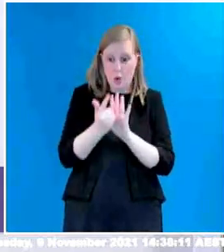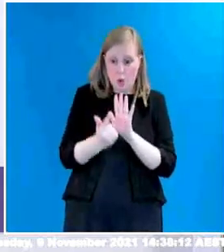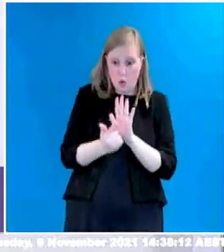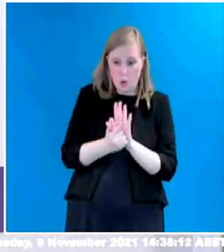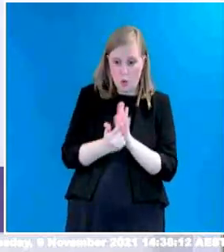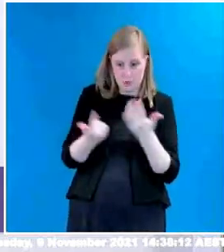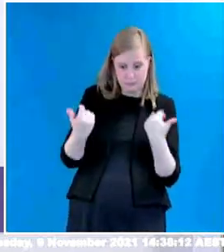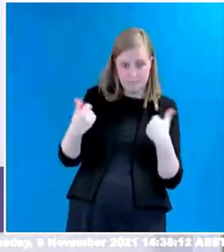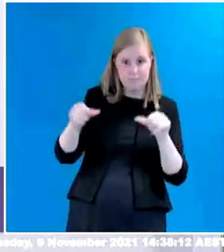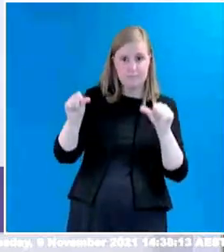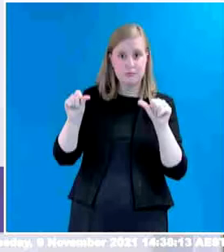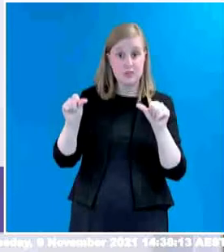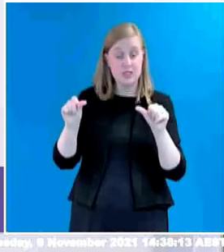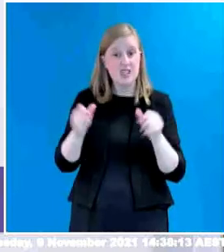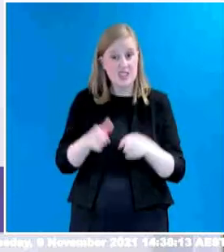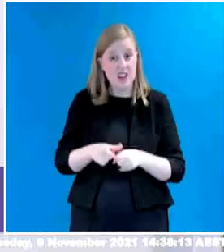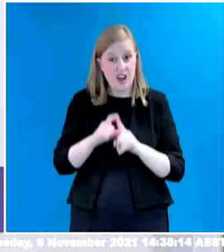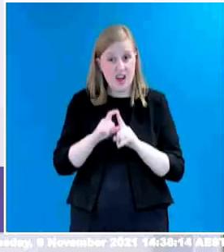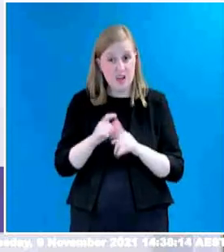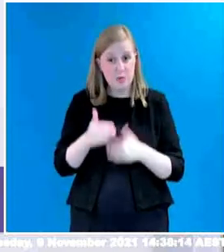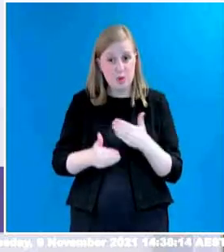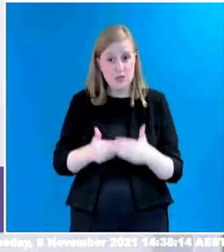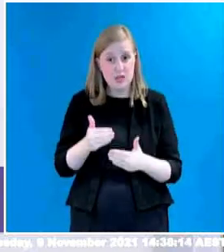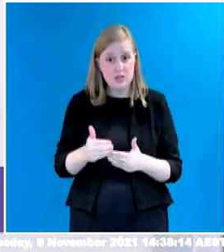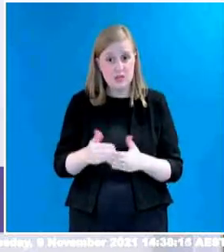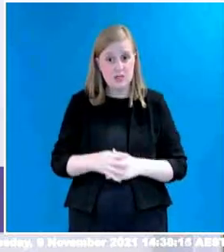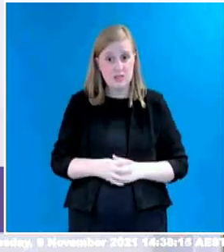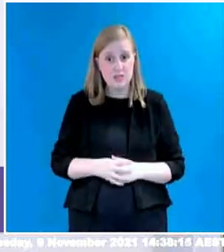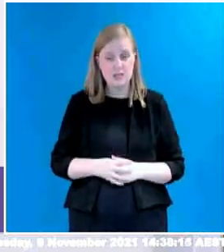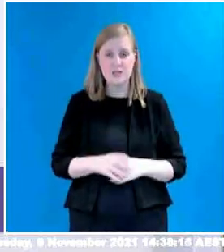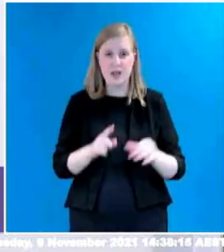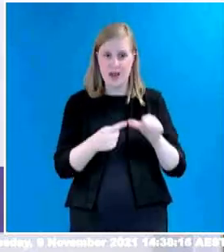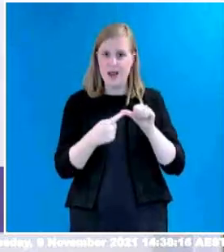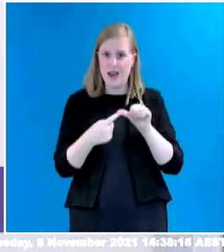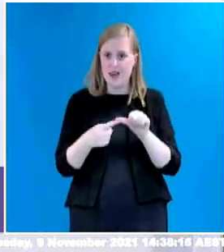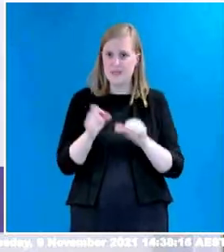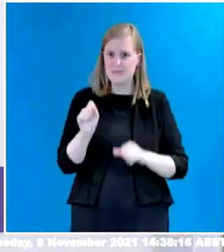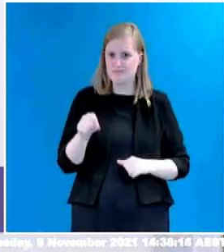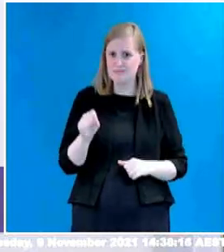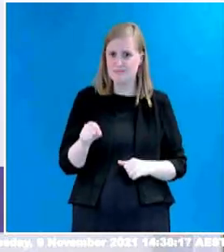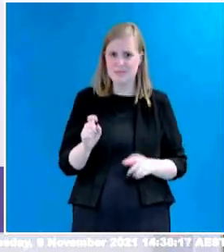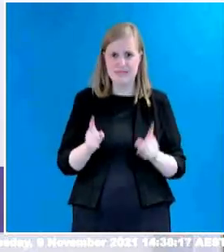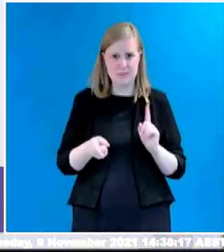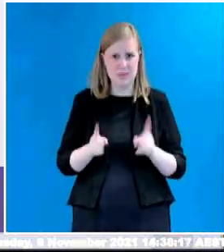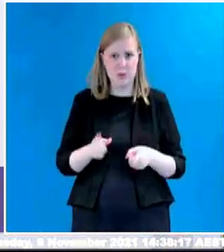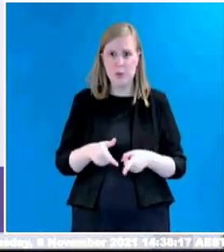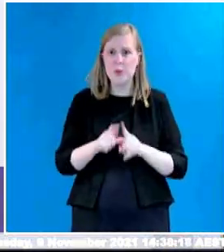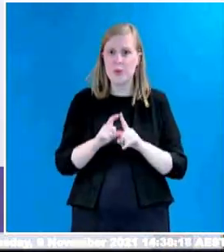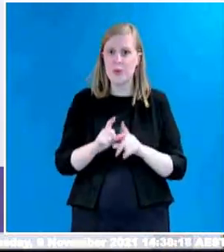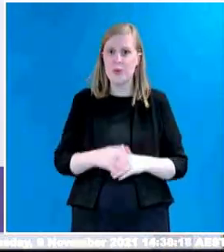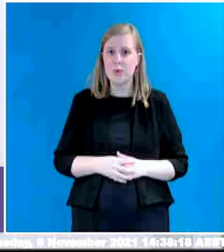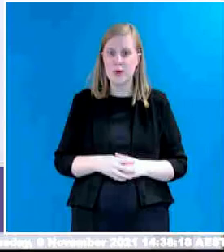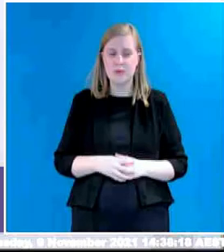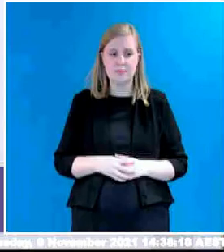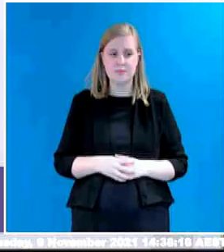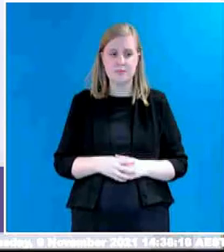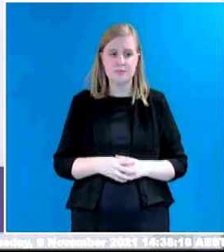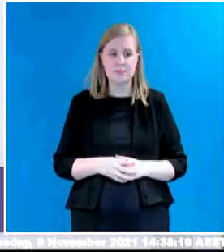It can be, yes. It can be a difficult task, partly because --- not always, but many